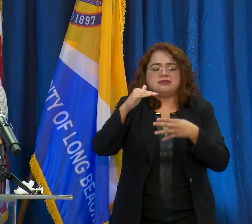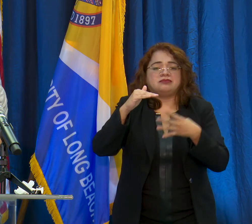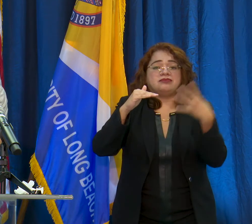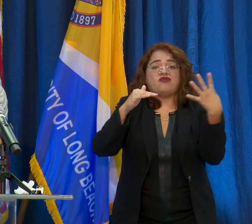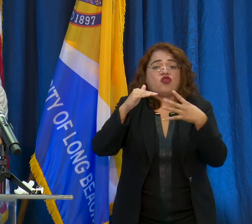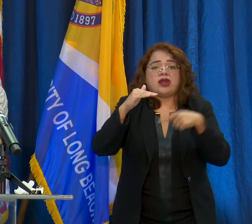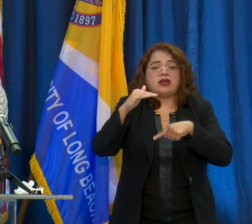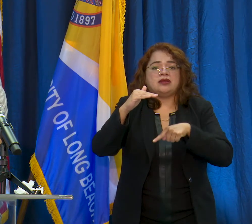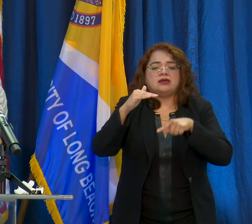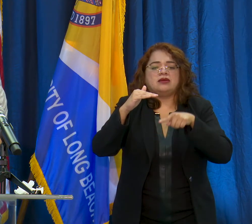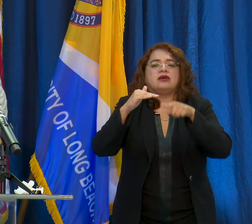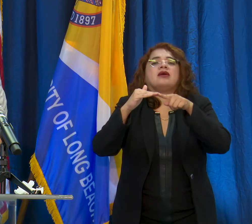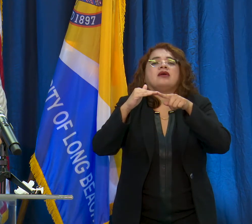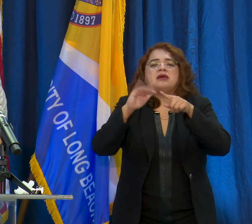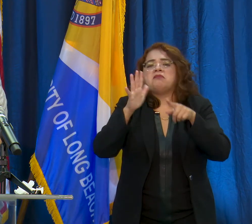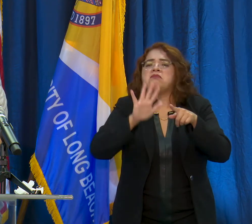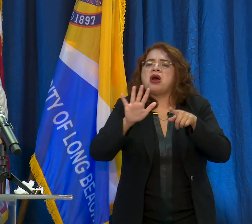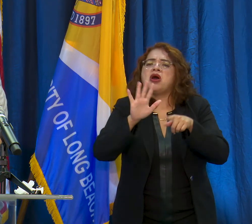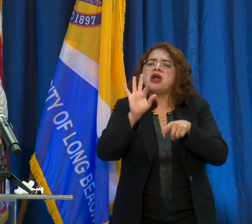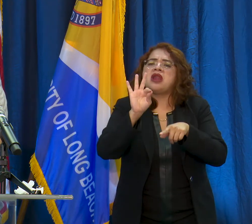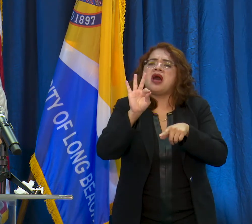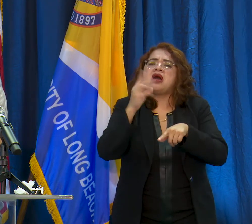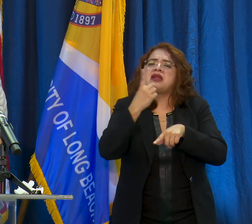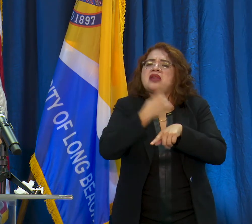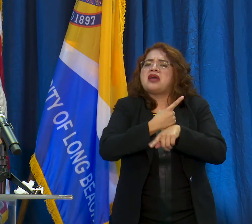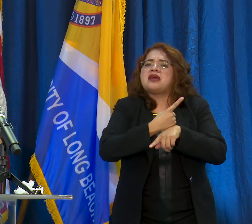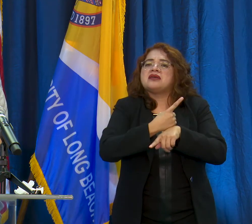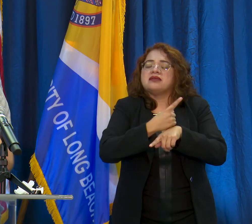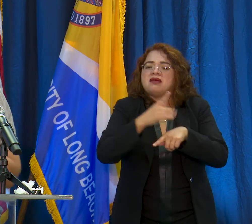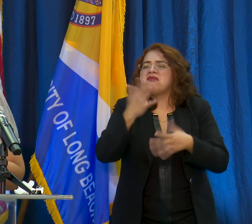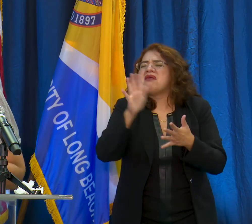to get to this level where you will then have a positive test.